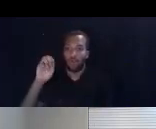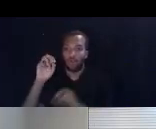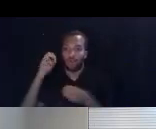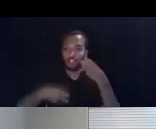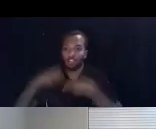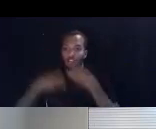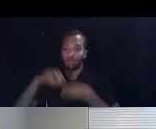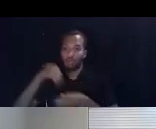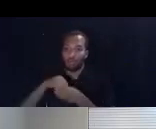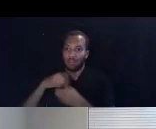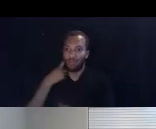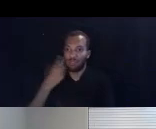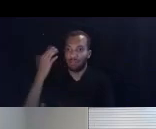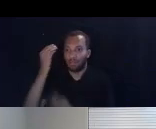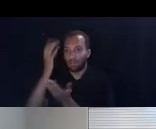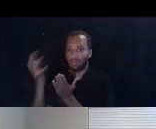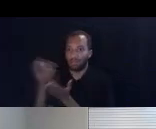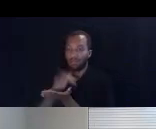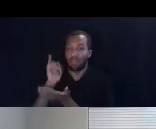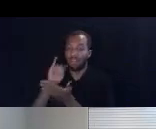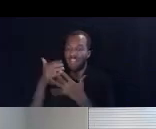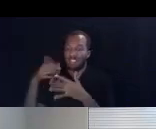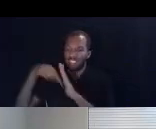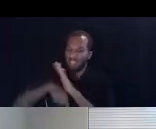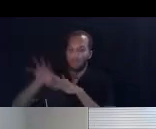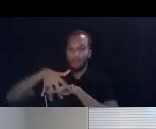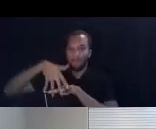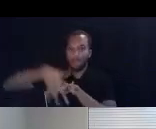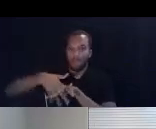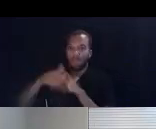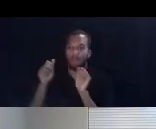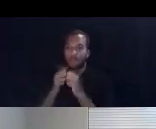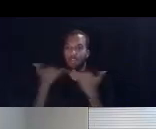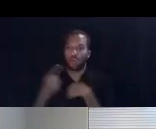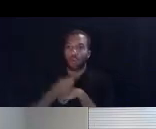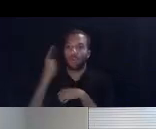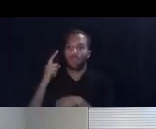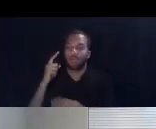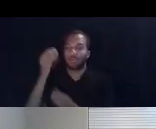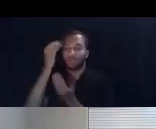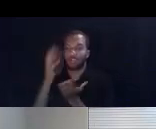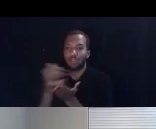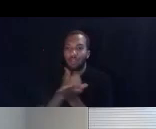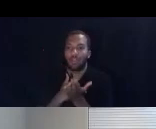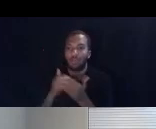And that has really been deeply embedded in our current CHIP, I would say, across all of its kind of structures and levels.